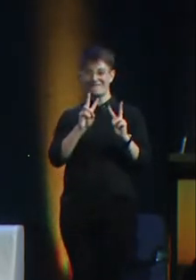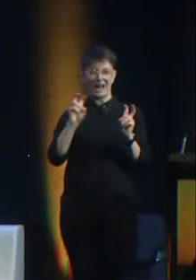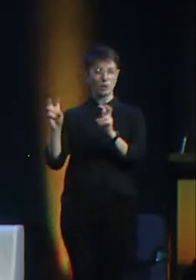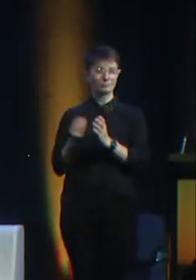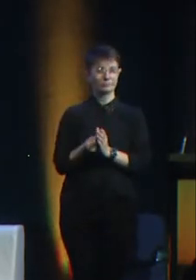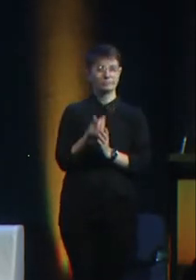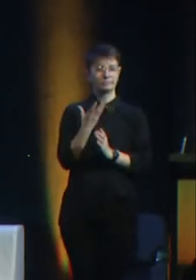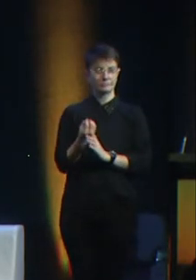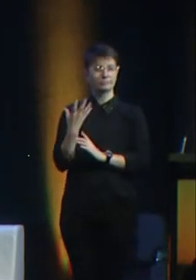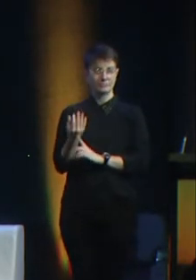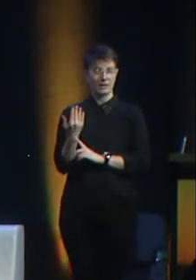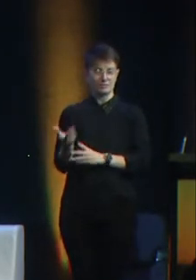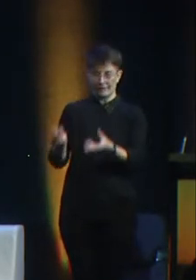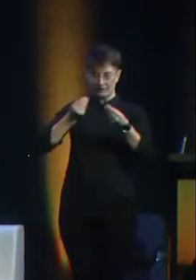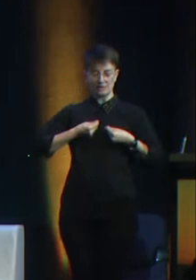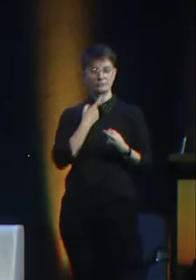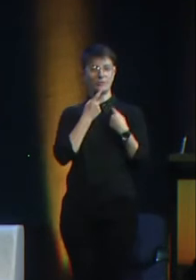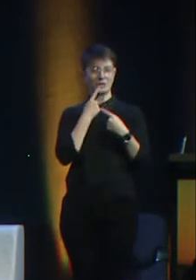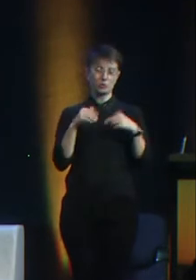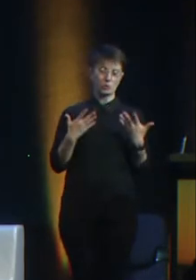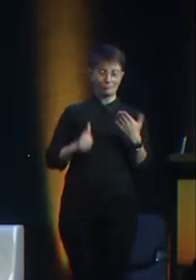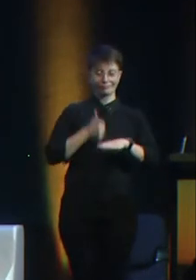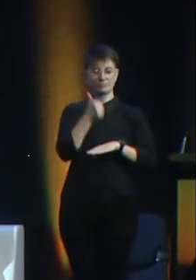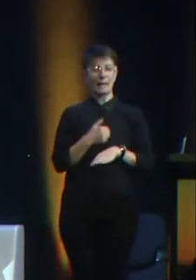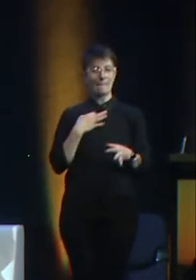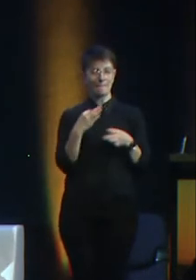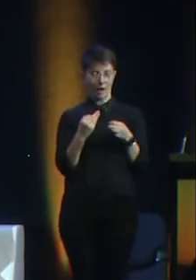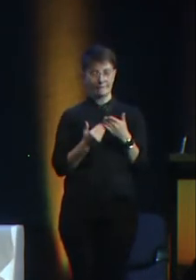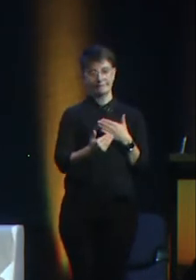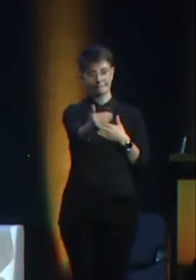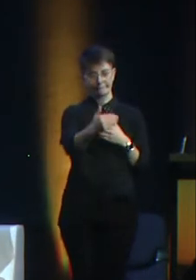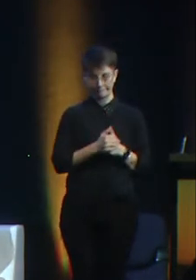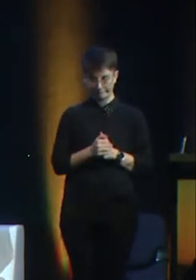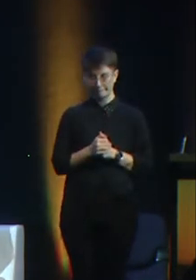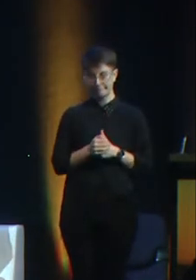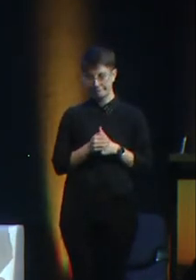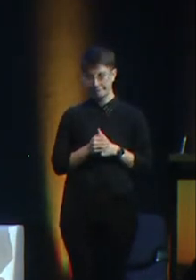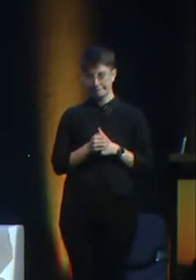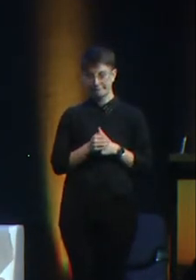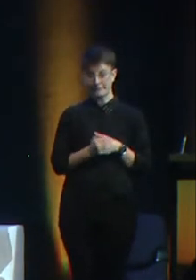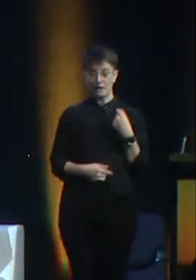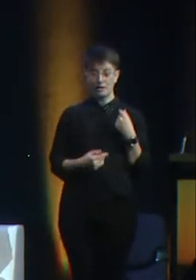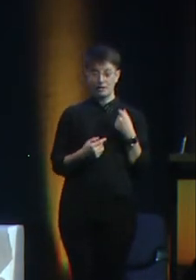in South Taranaki. On top of that we've decided to get ahead